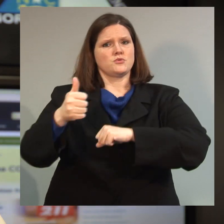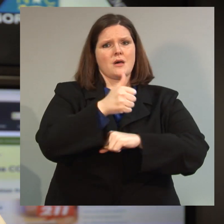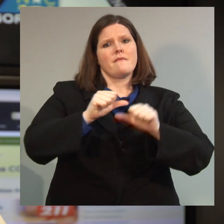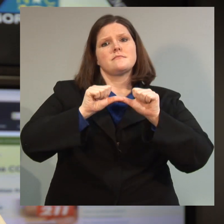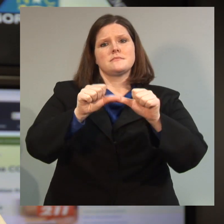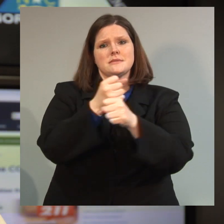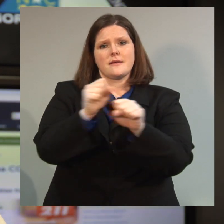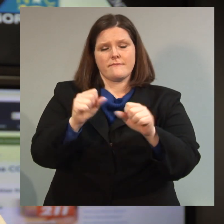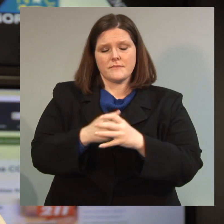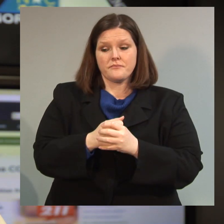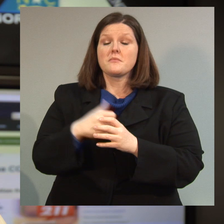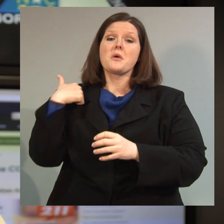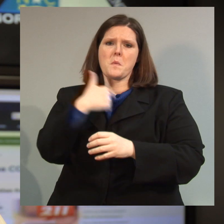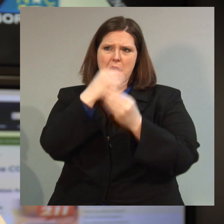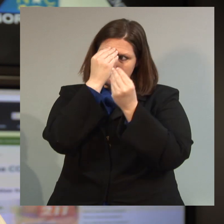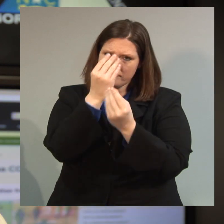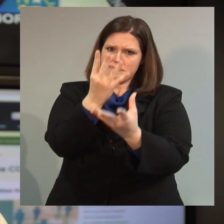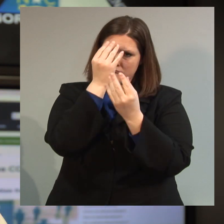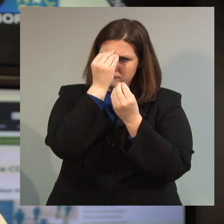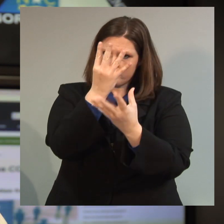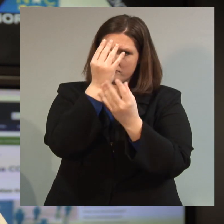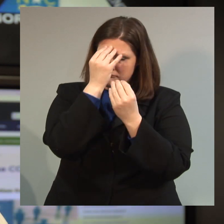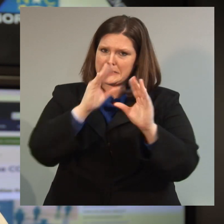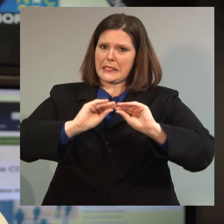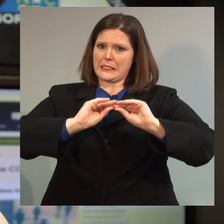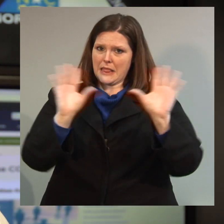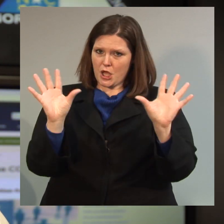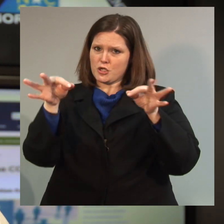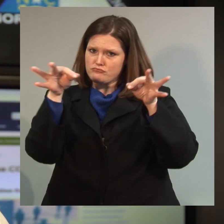And we are committed to communicating clearly, which is why we’re having weekly calls with